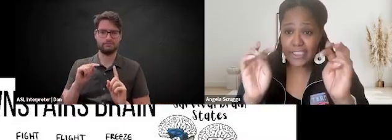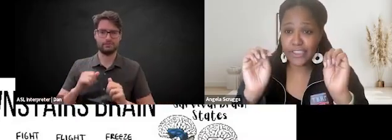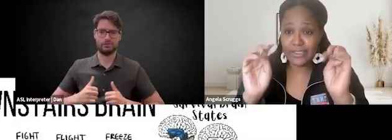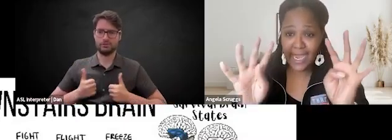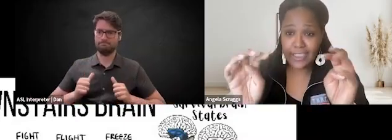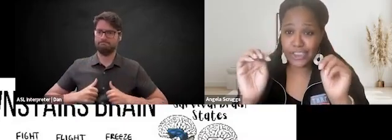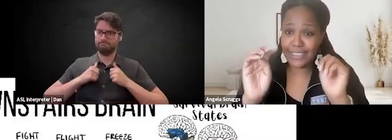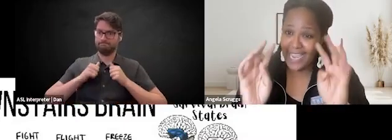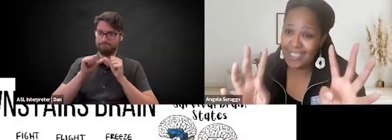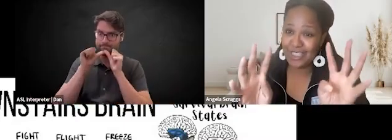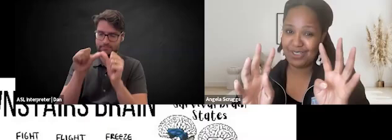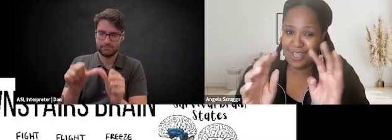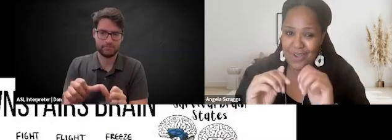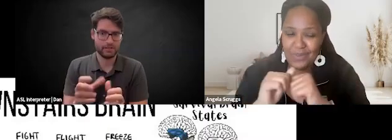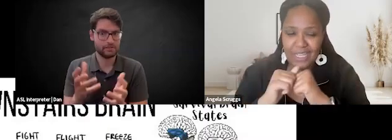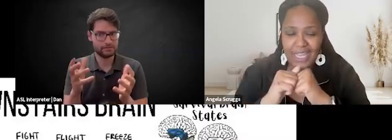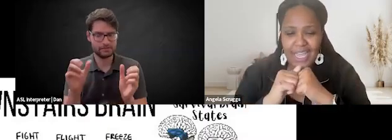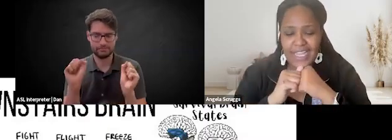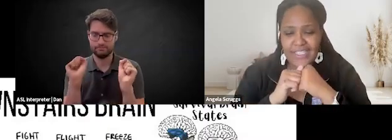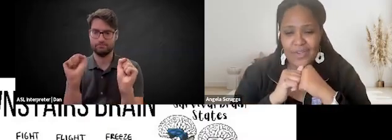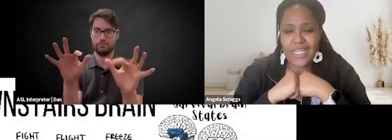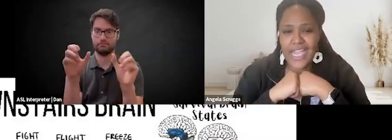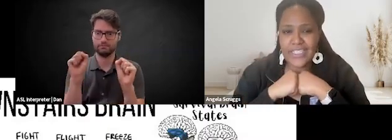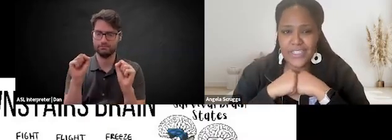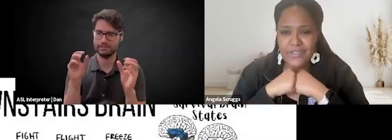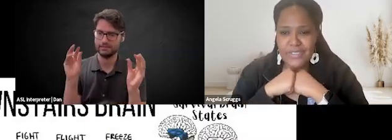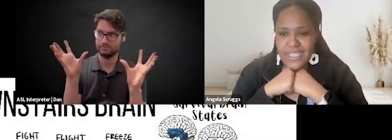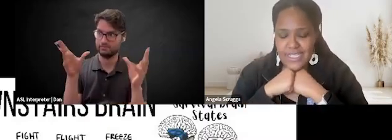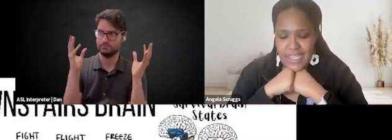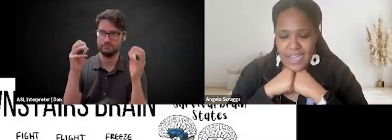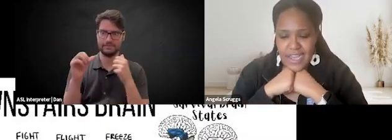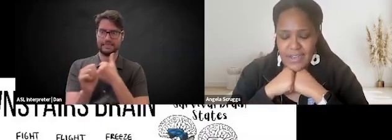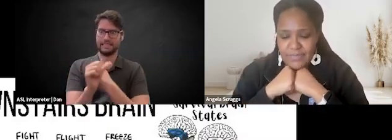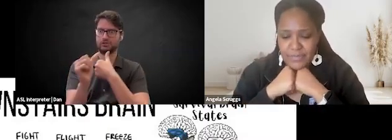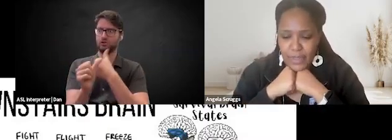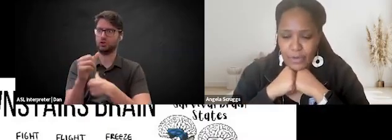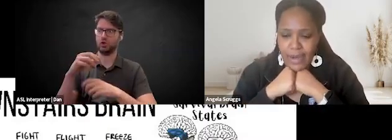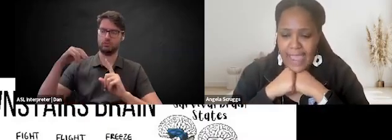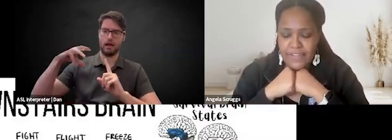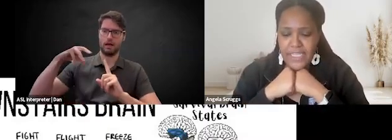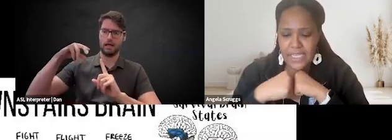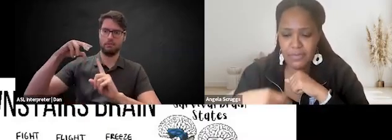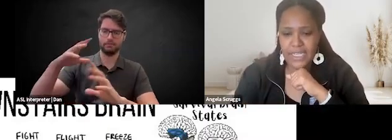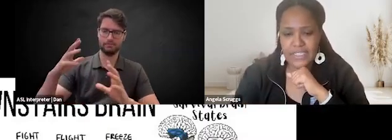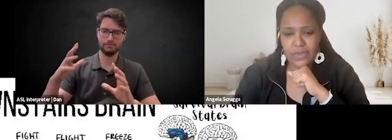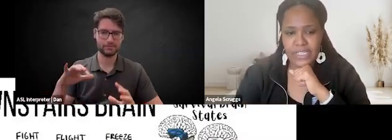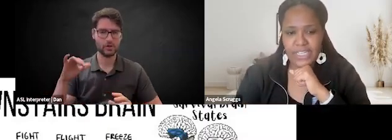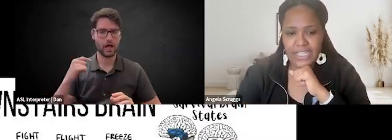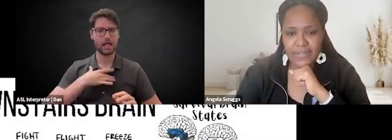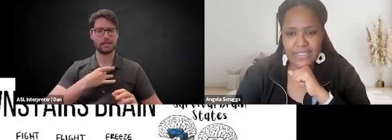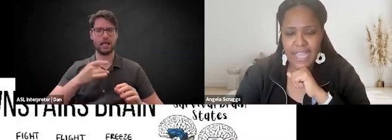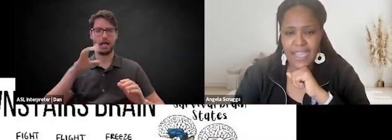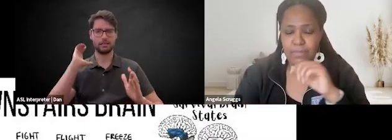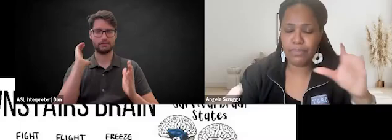our danger, danger, danger zone. And so I like to use this, um... graphic here, because it really gives a--